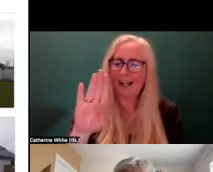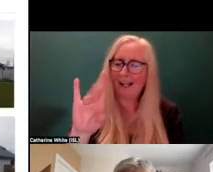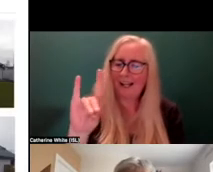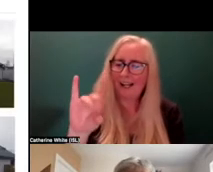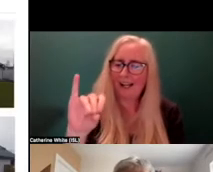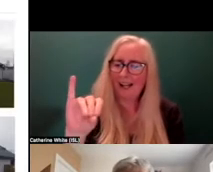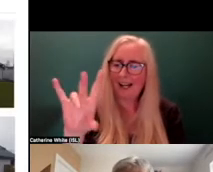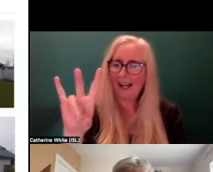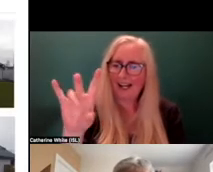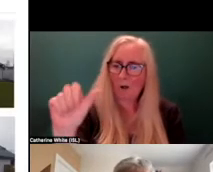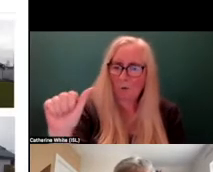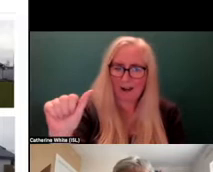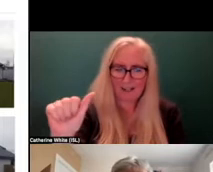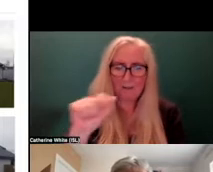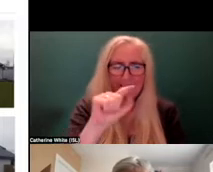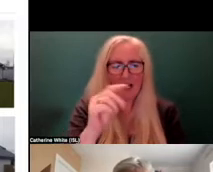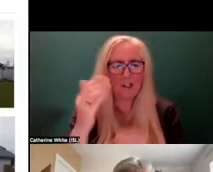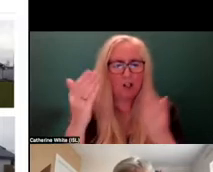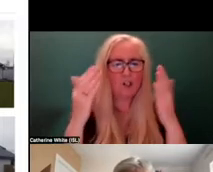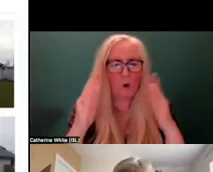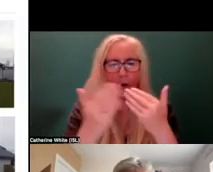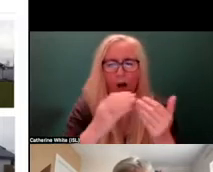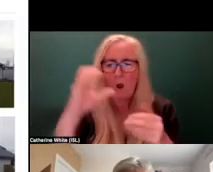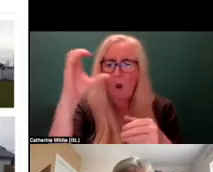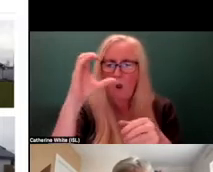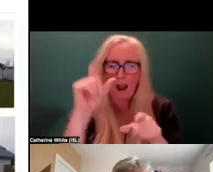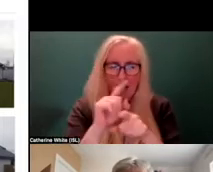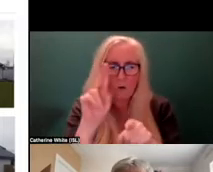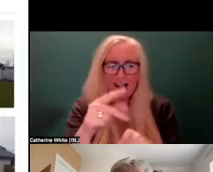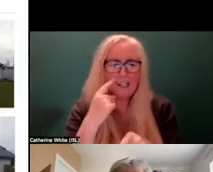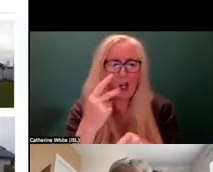So they bring other issues with them. That's a quick snapshot of what they look like.